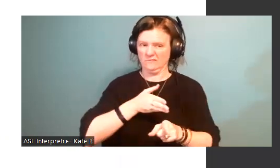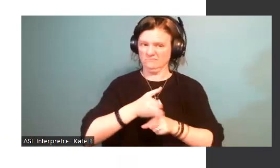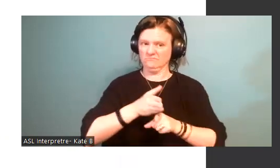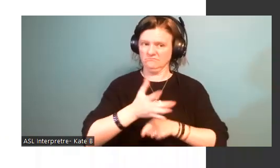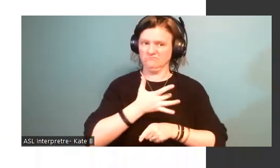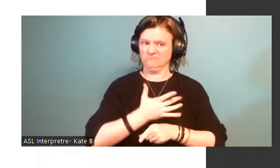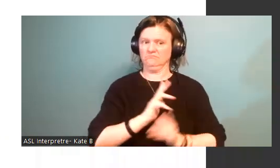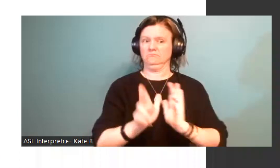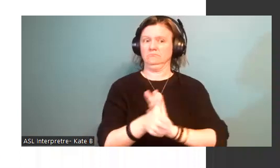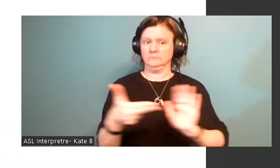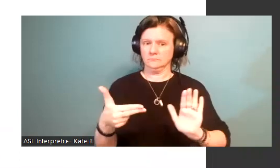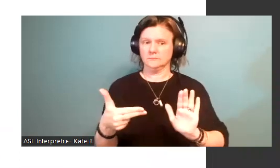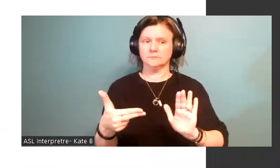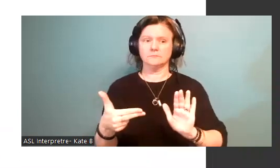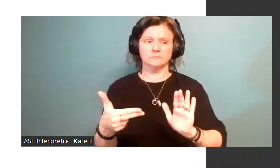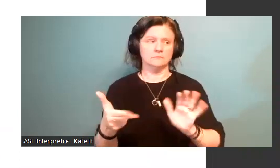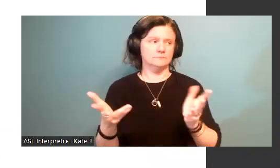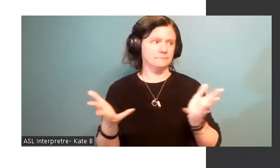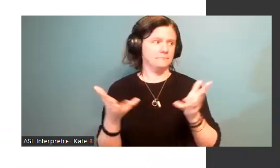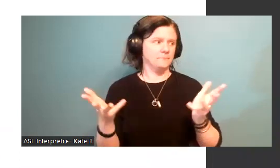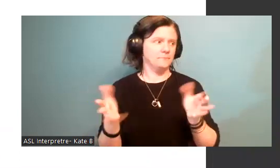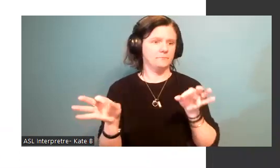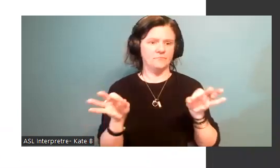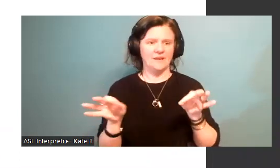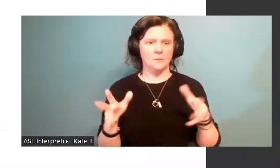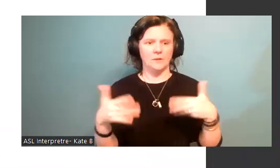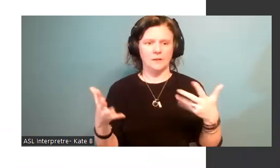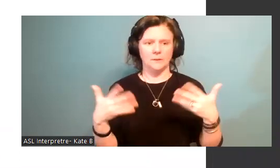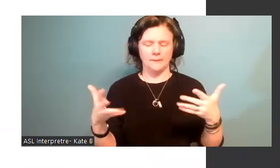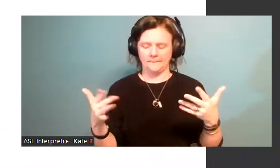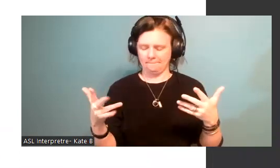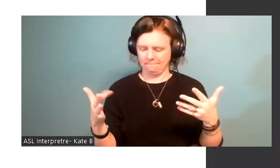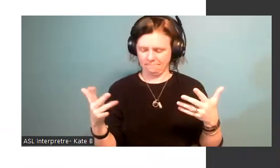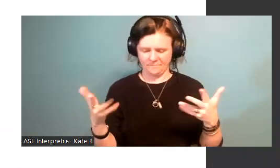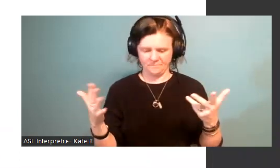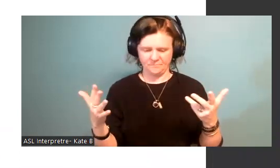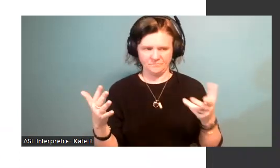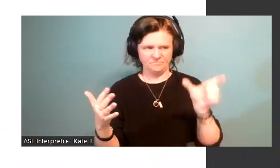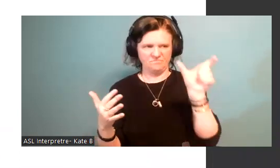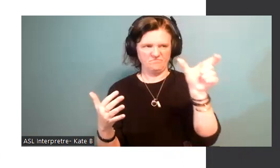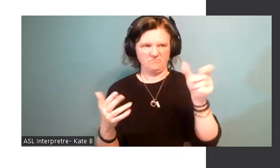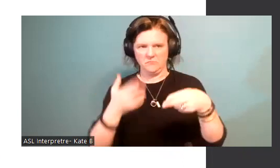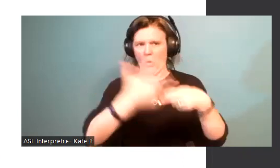messages, like Karl mentioned or what have you.